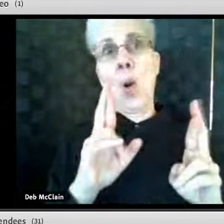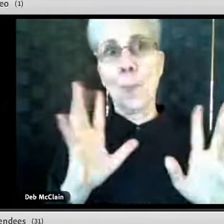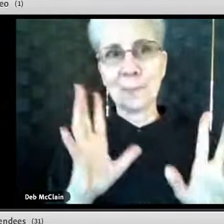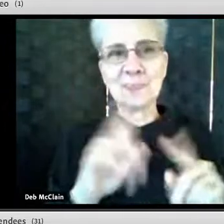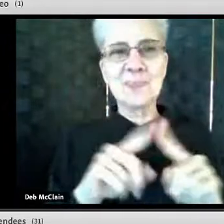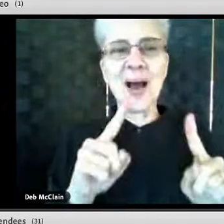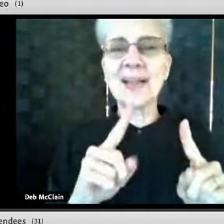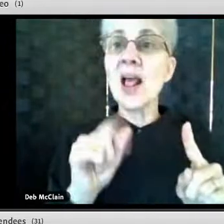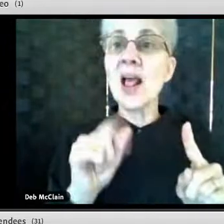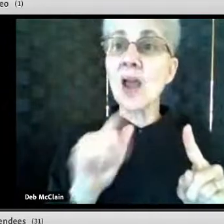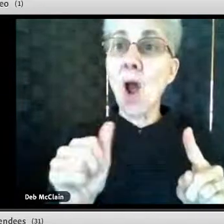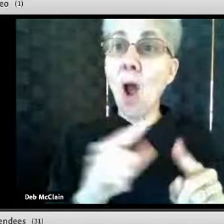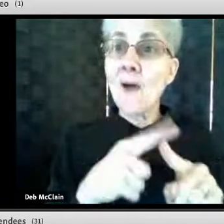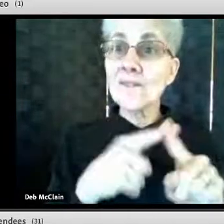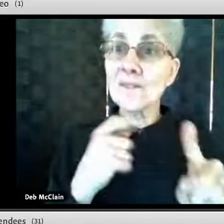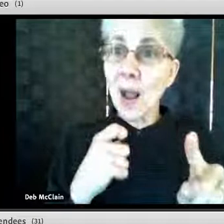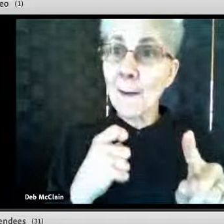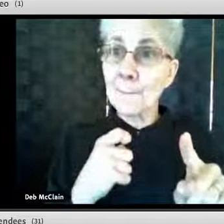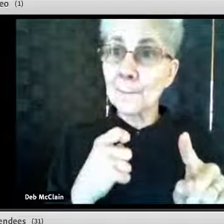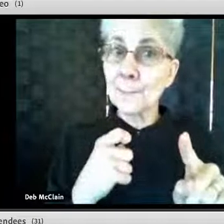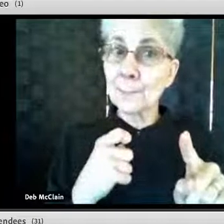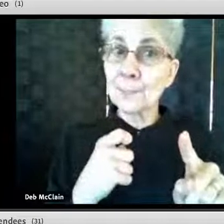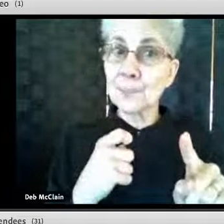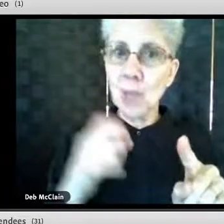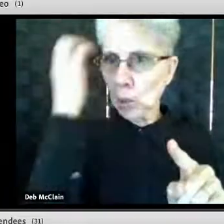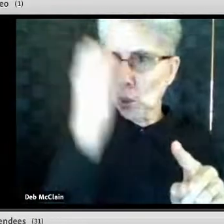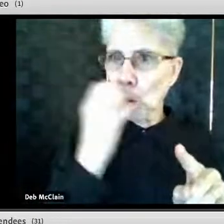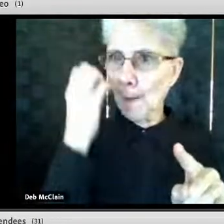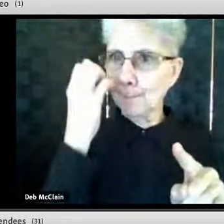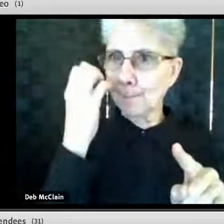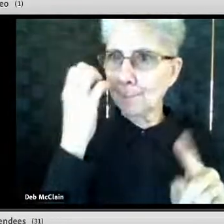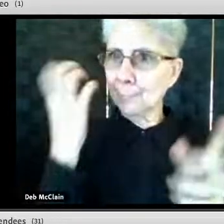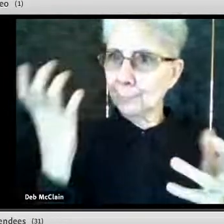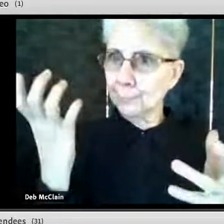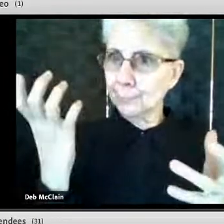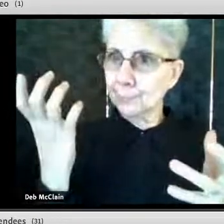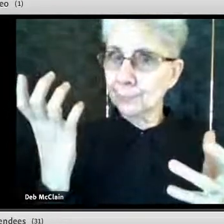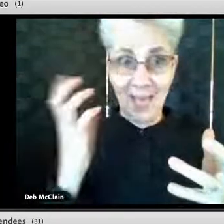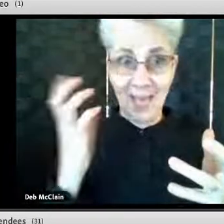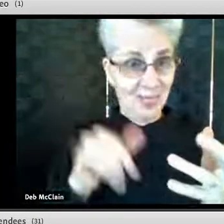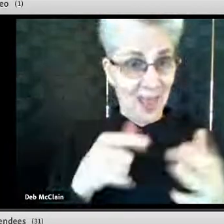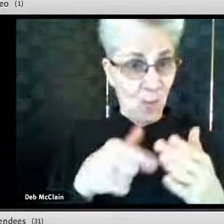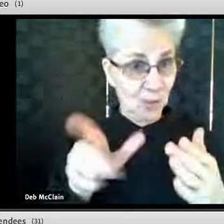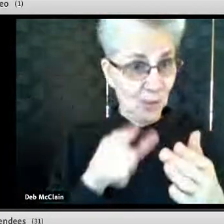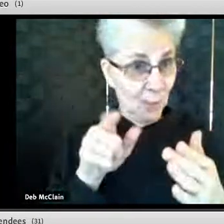we could all hope, but they're all from Europe,